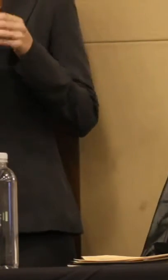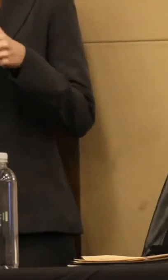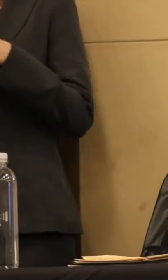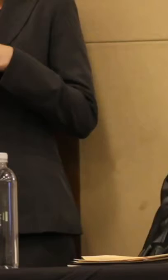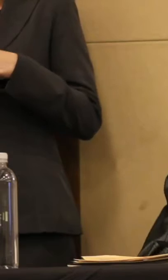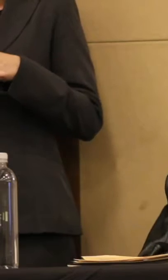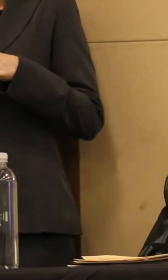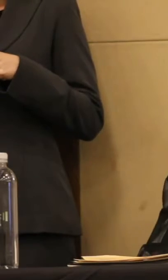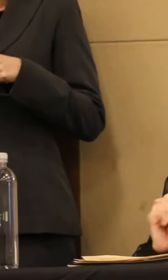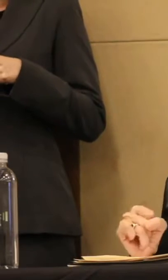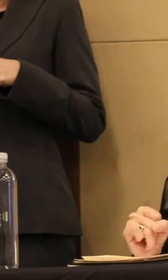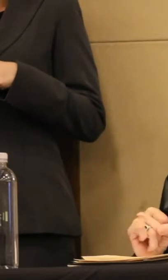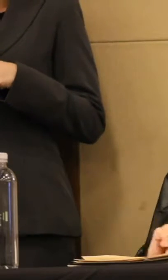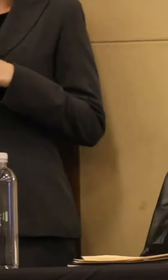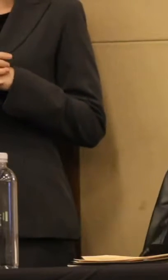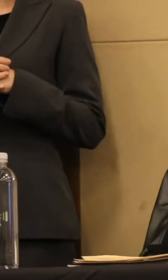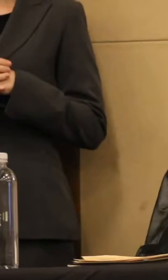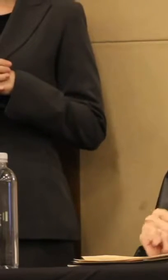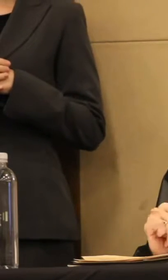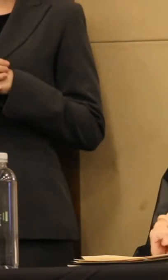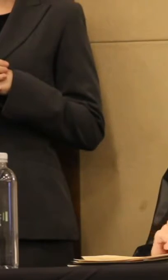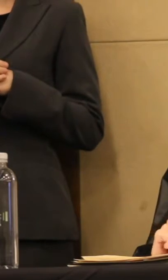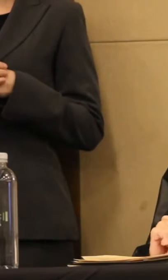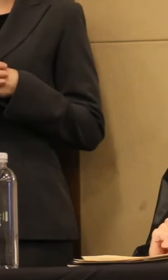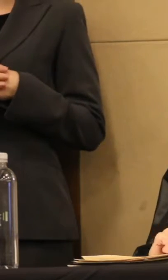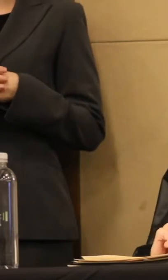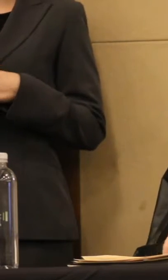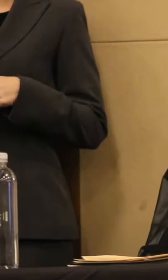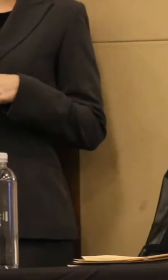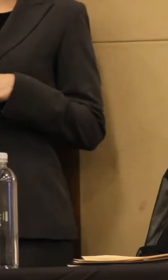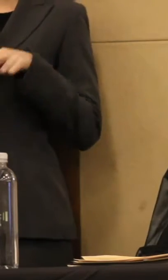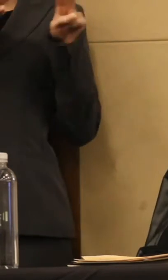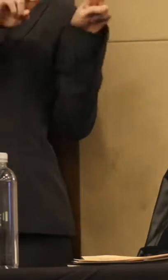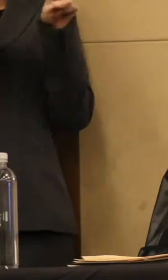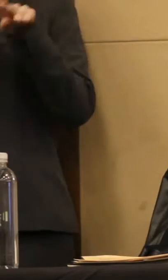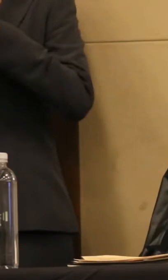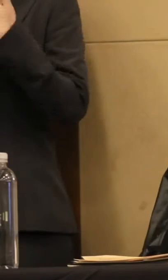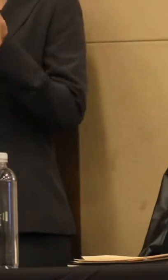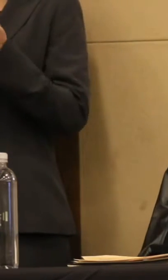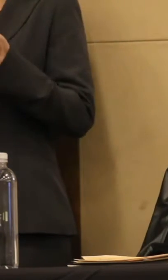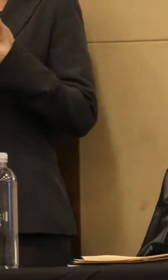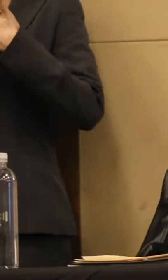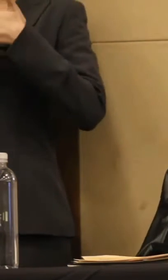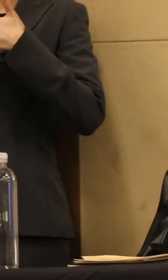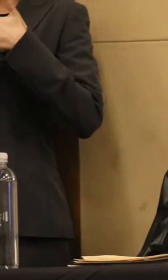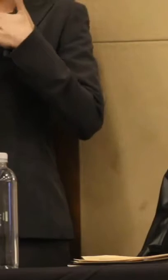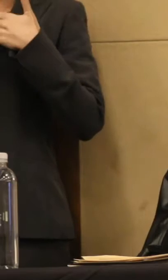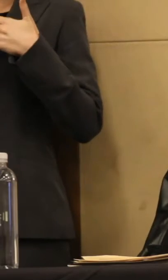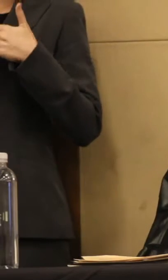We look across all the programs for people with disabilities related to employment and